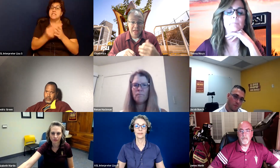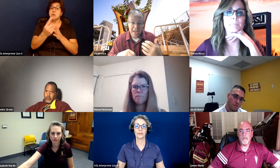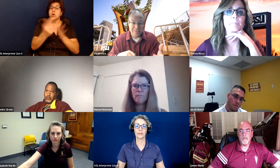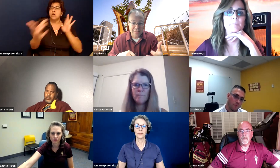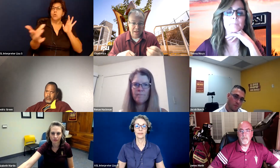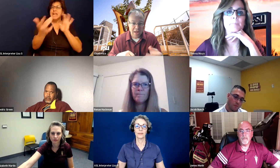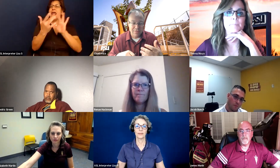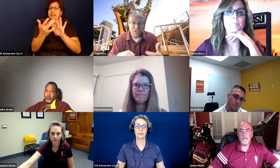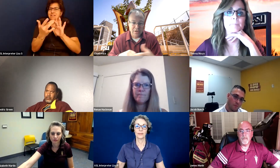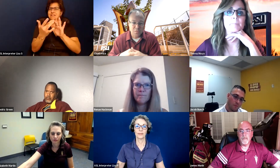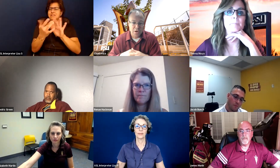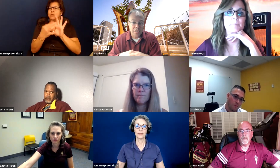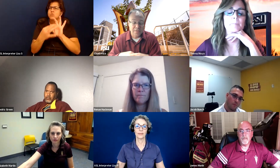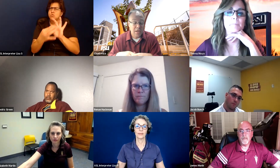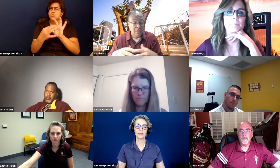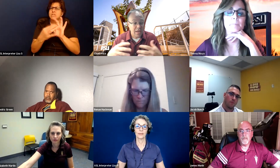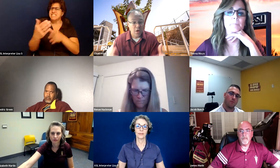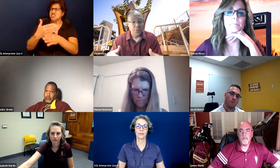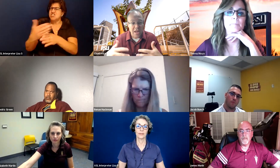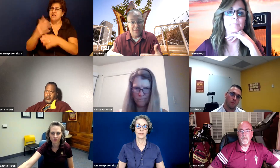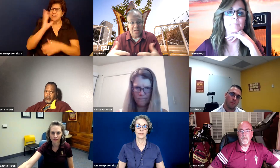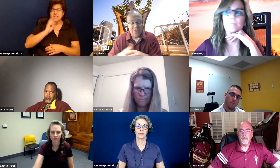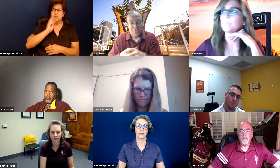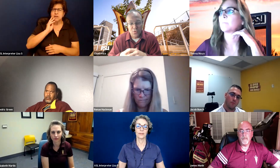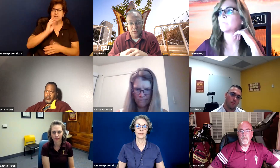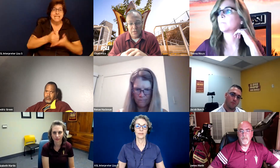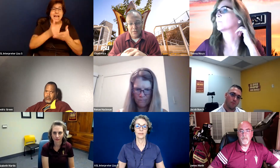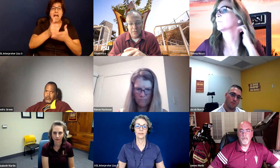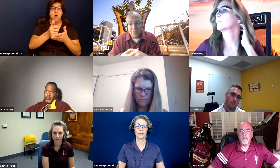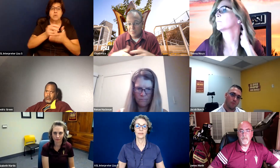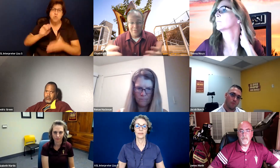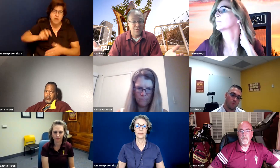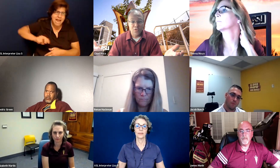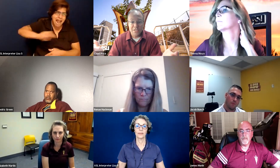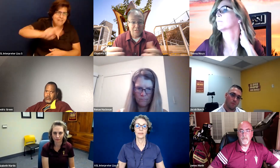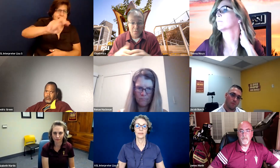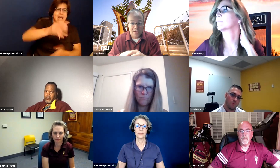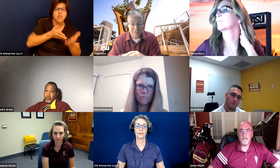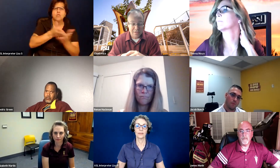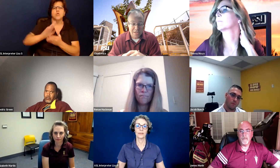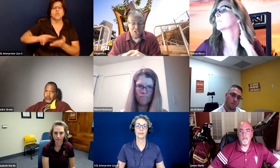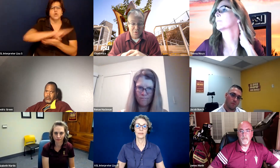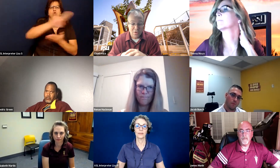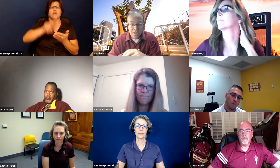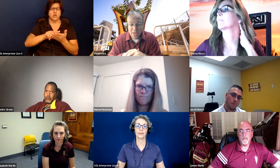that kind of a shared experience to help you navigate through the university experience in general.